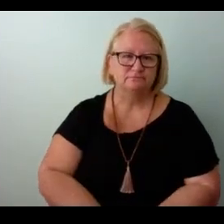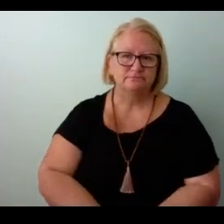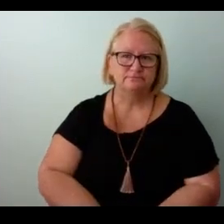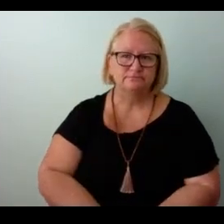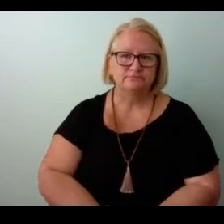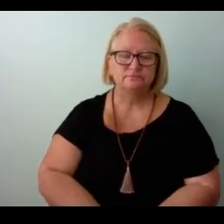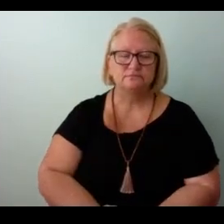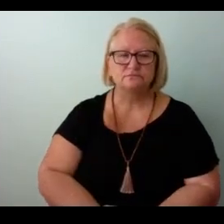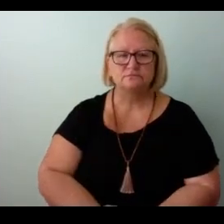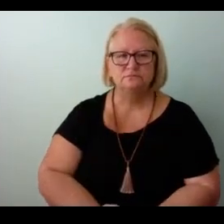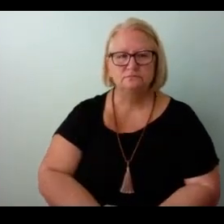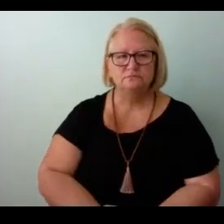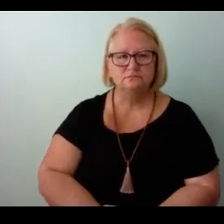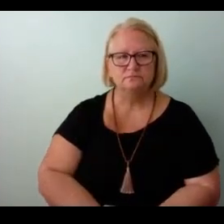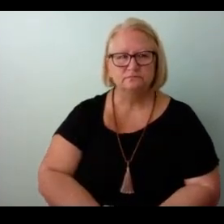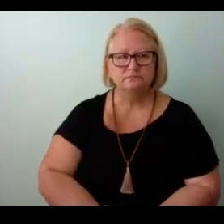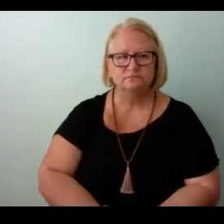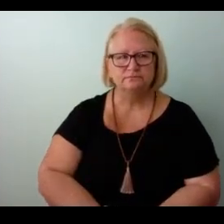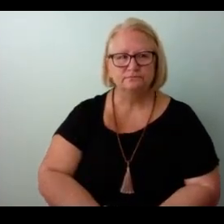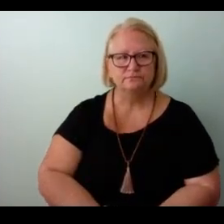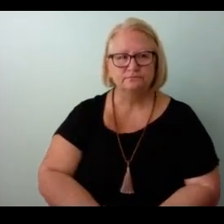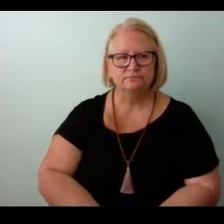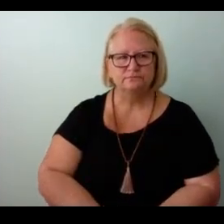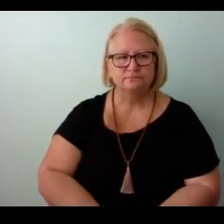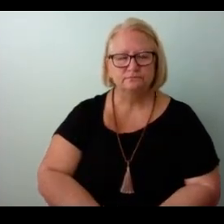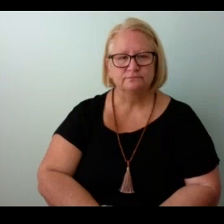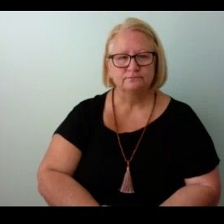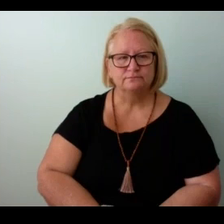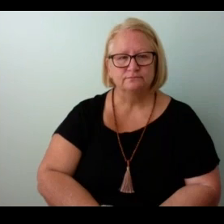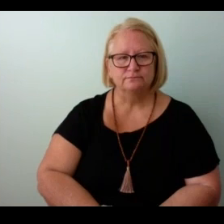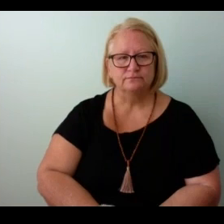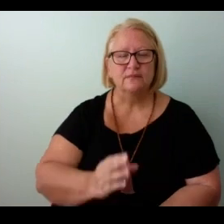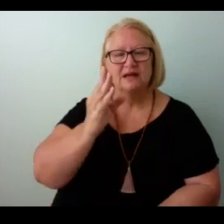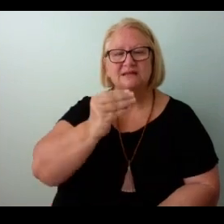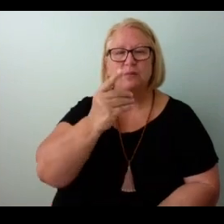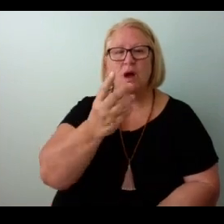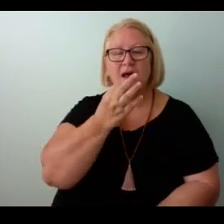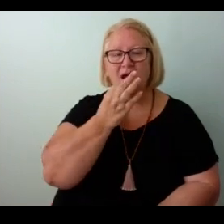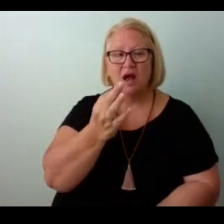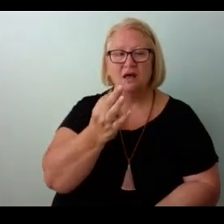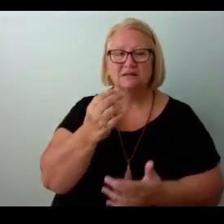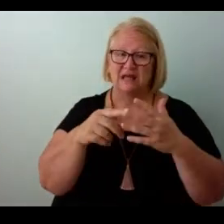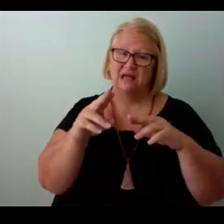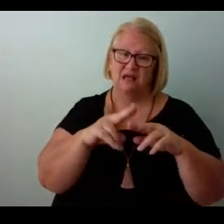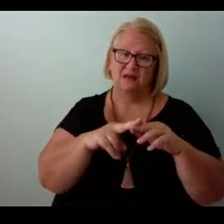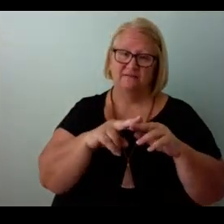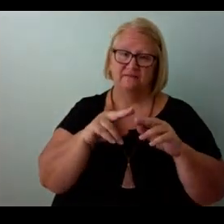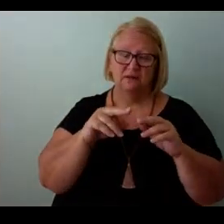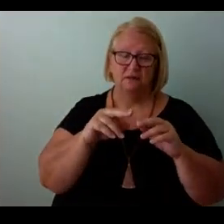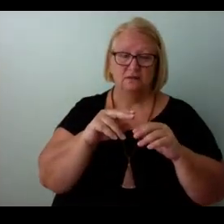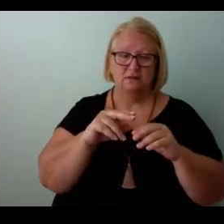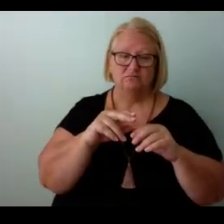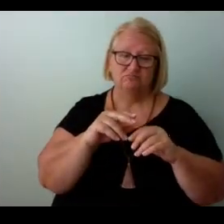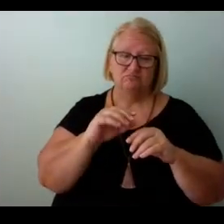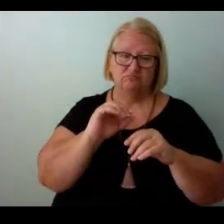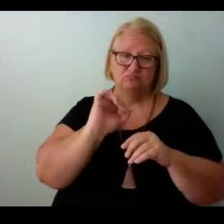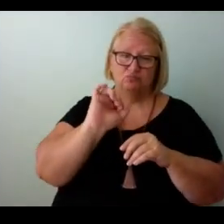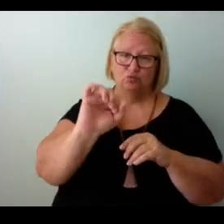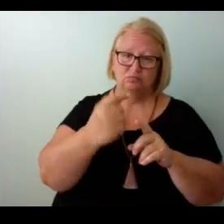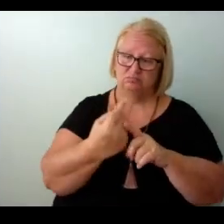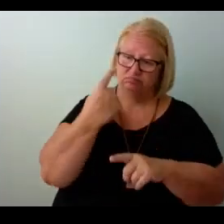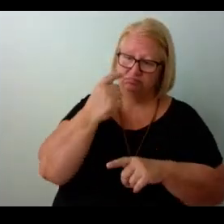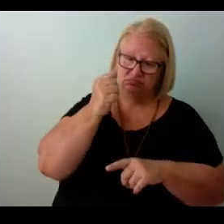Someone has also asked if you in your professional experience do see these cost of living problems